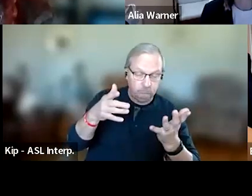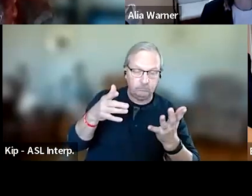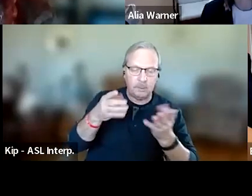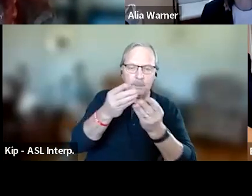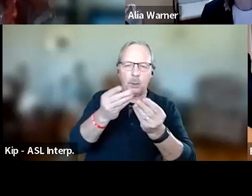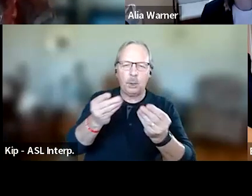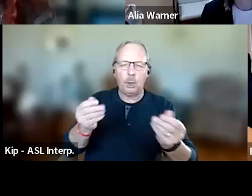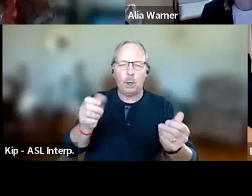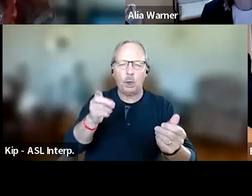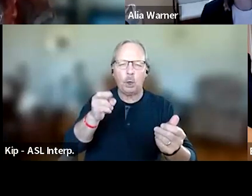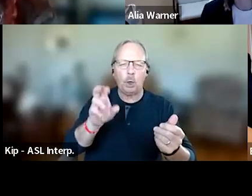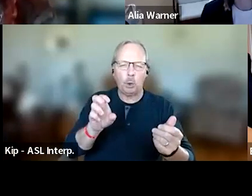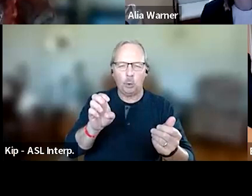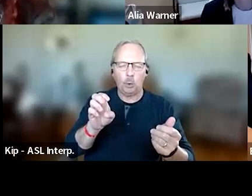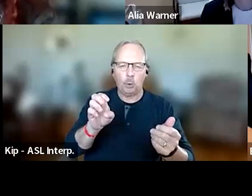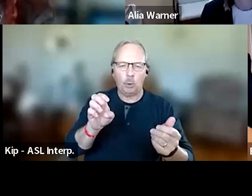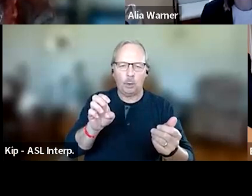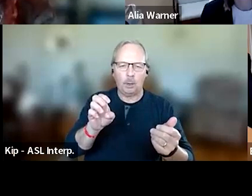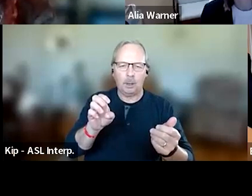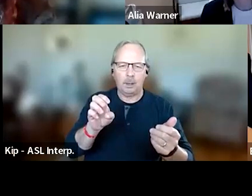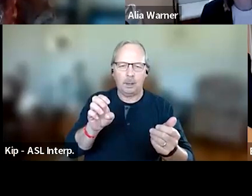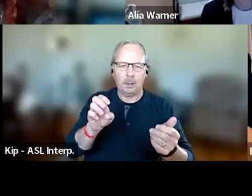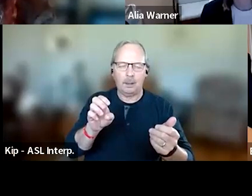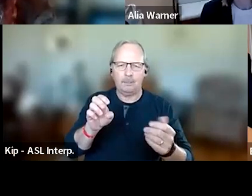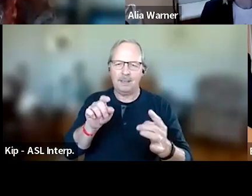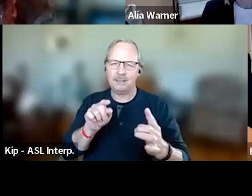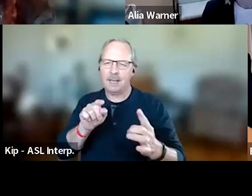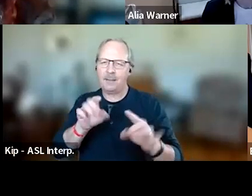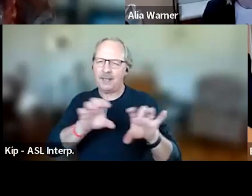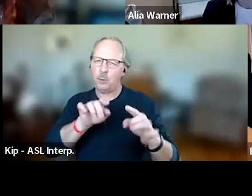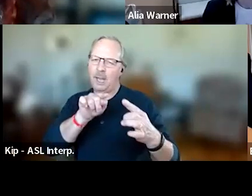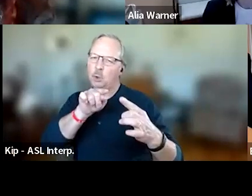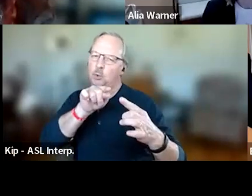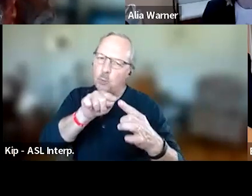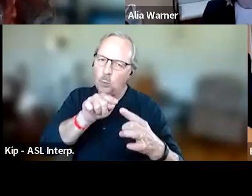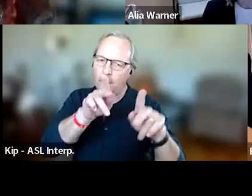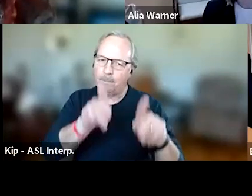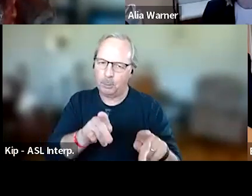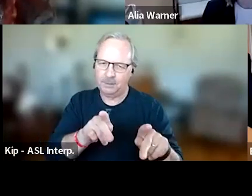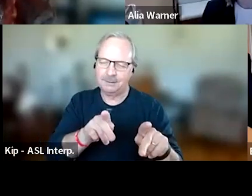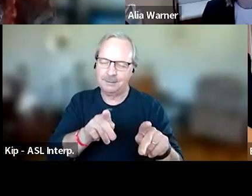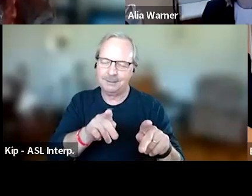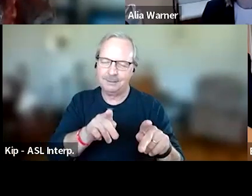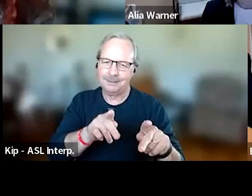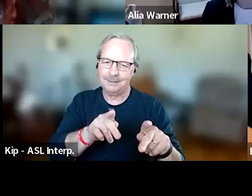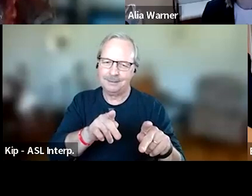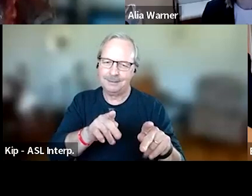like something that is done to a person and so that's why we don't really look to the language of saying that somebody was cured.